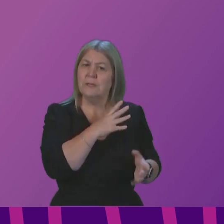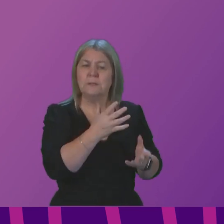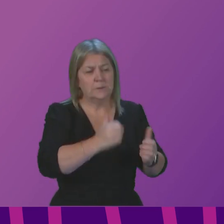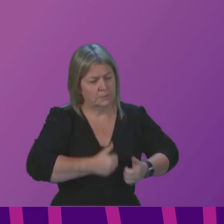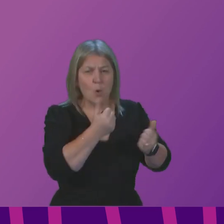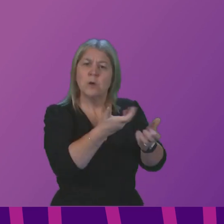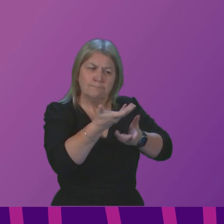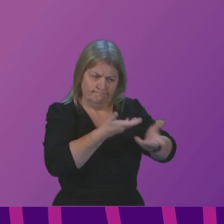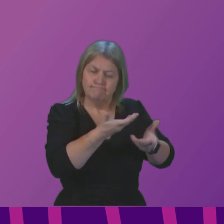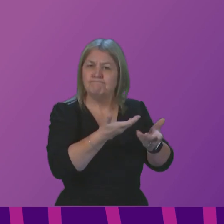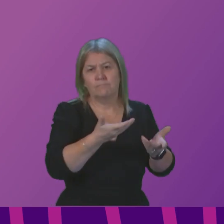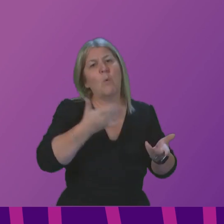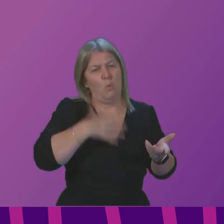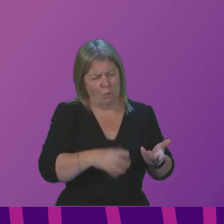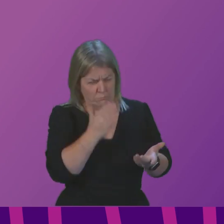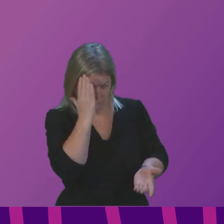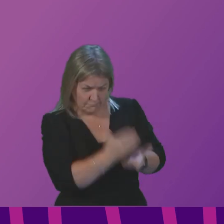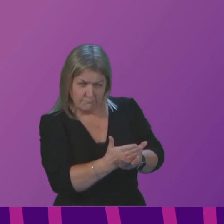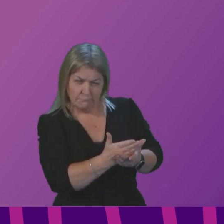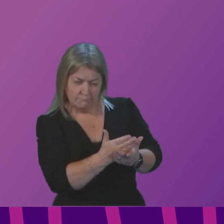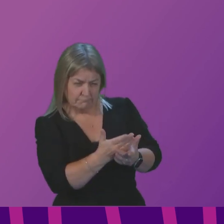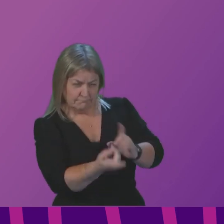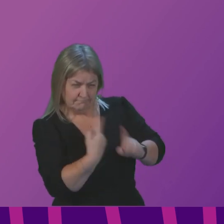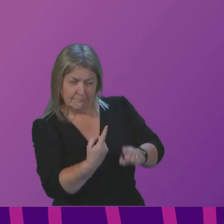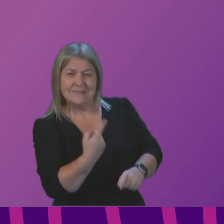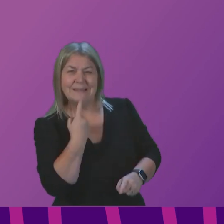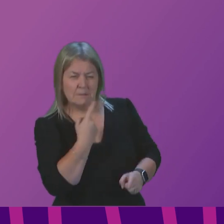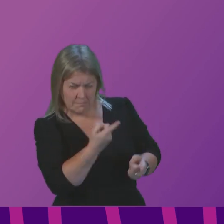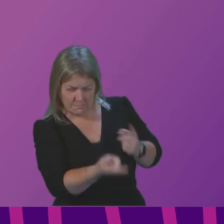to ensure that Andrew’s family members get the answers that they seek, and we will consider